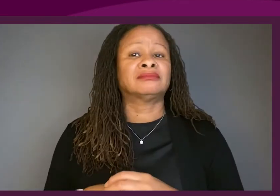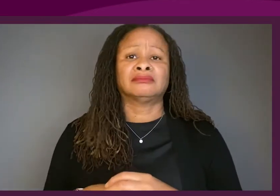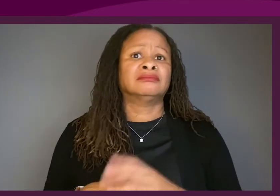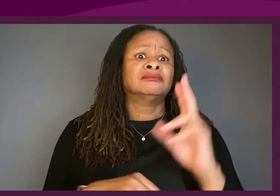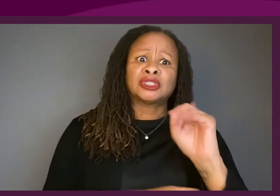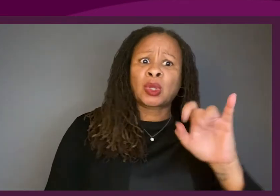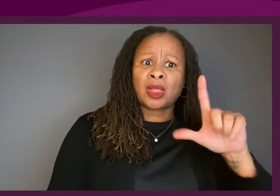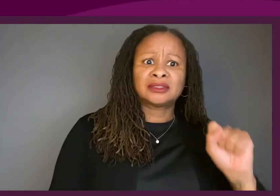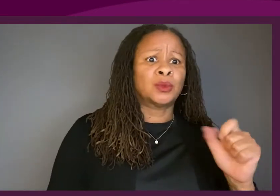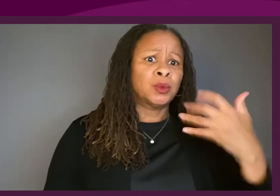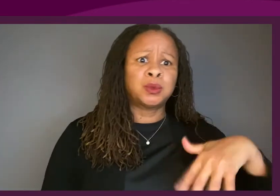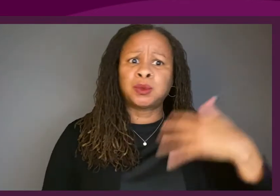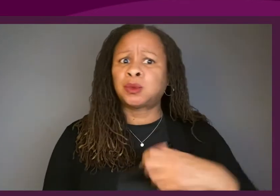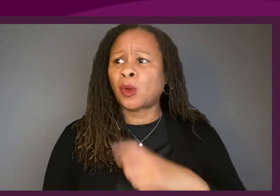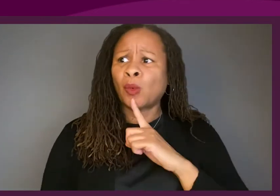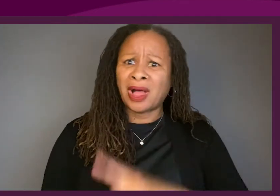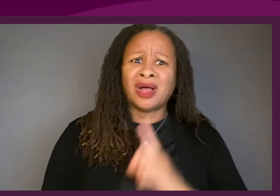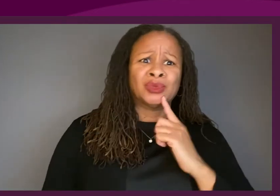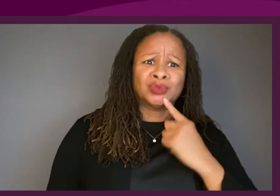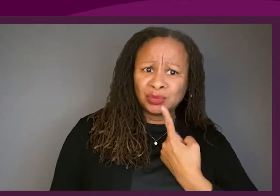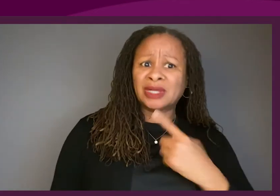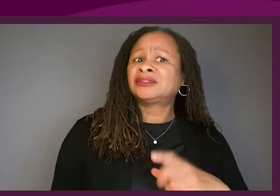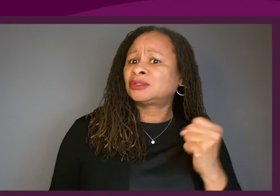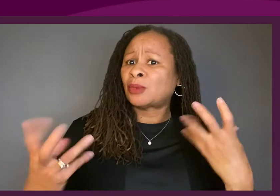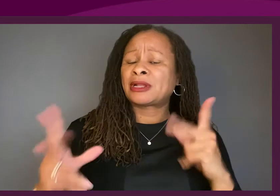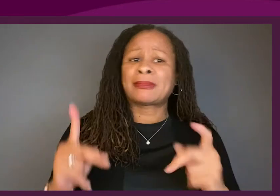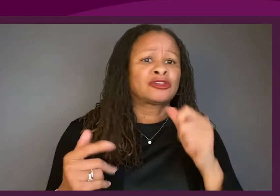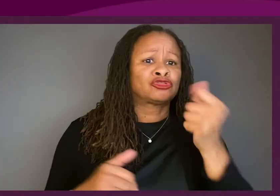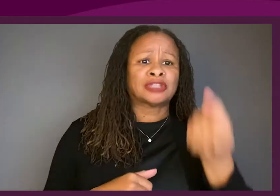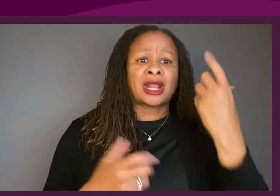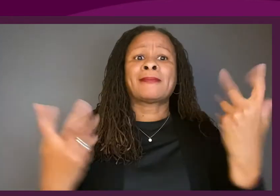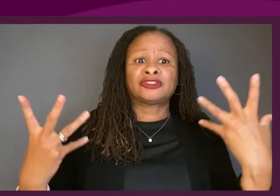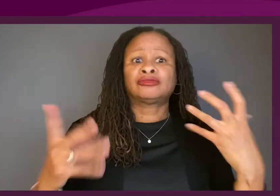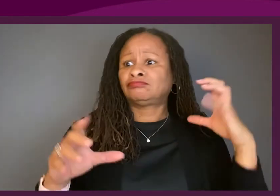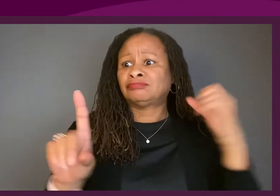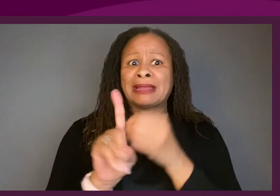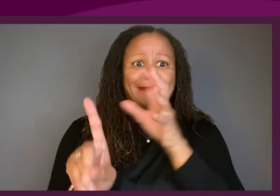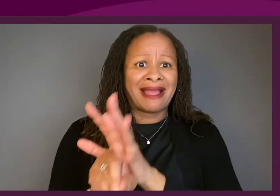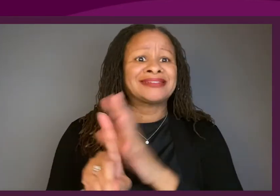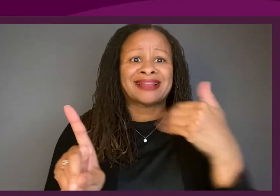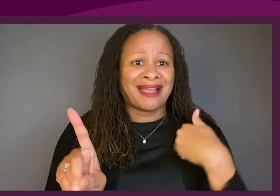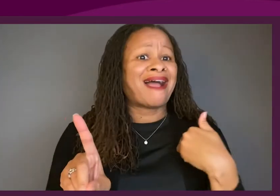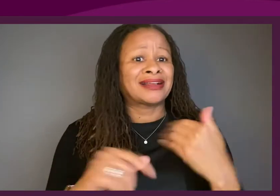Sobering, very sobering that so many people do not understand how big of an impact this has.